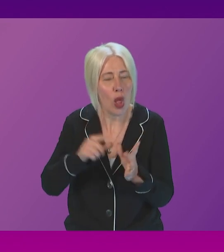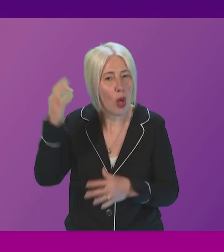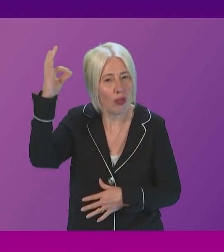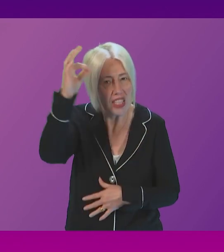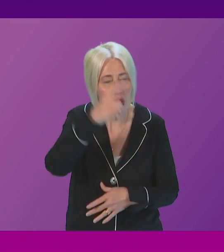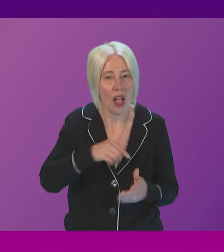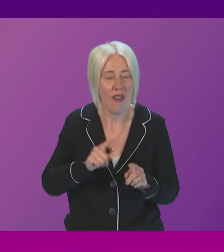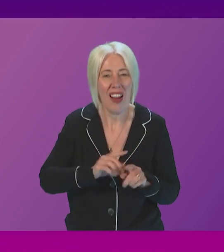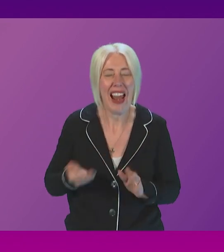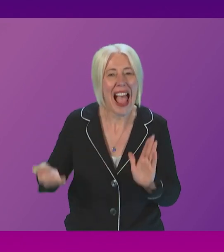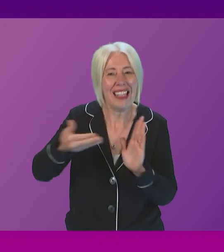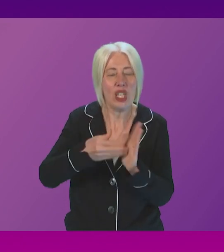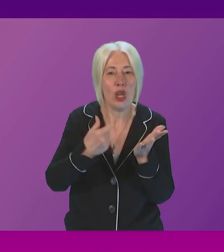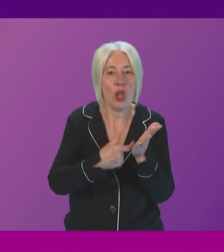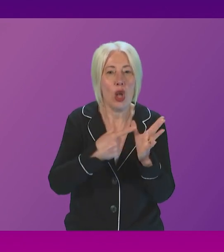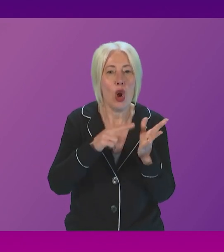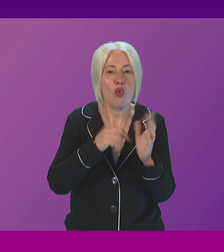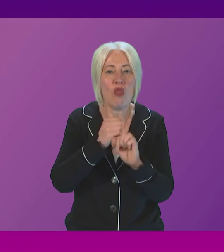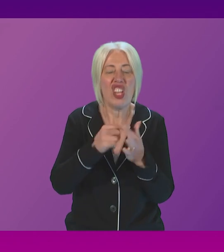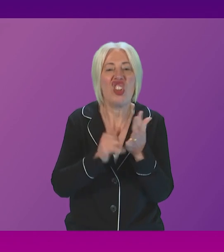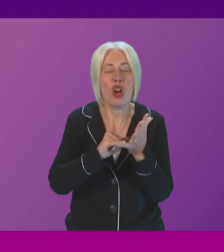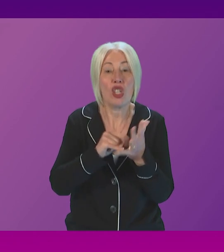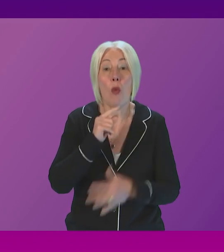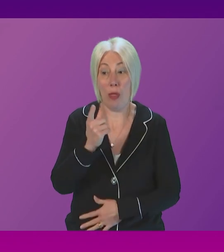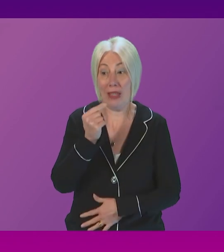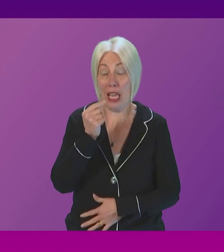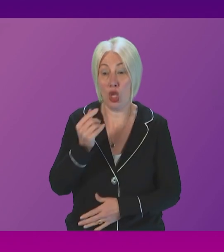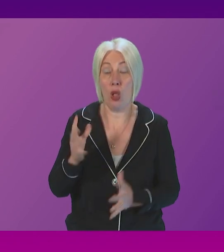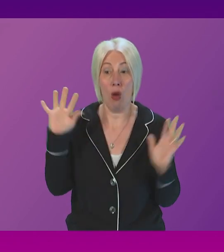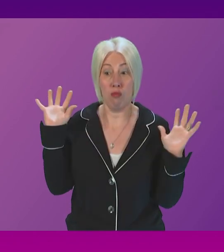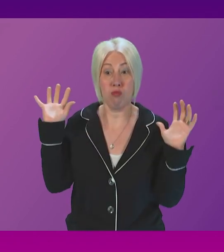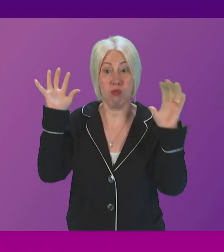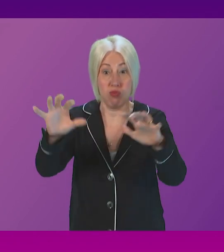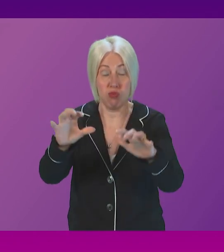additional rangers to help with the reported upcoming tourist influx in rural Scotland.